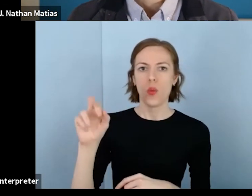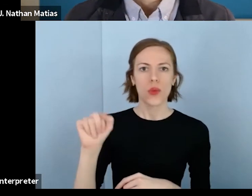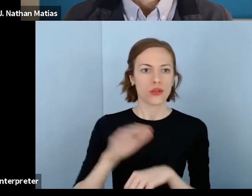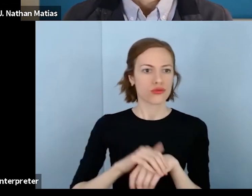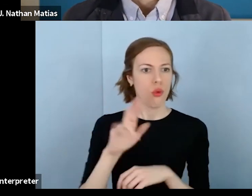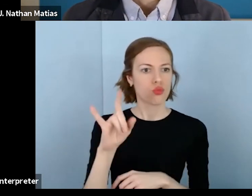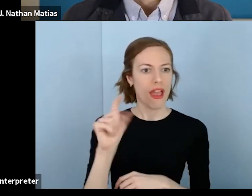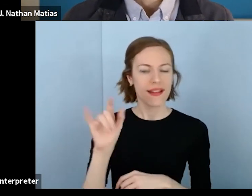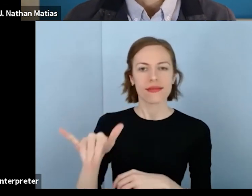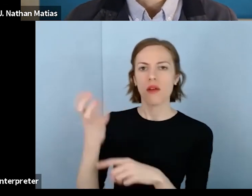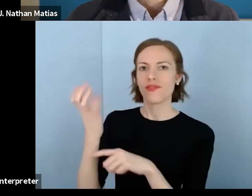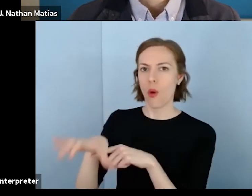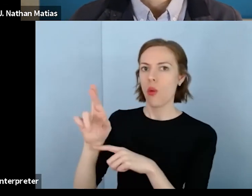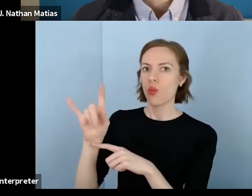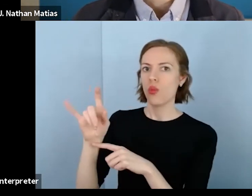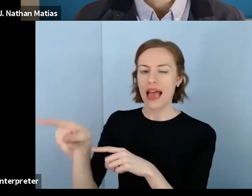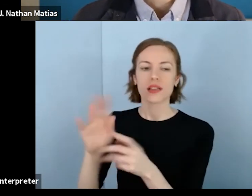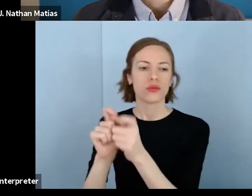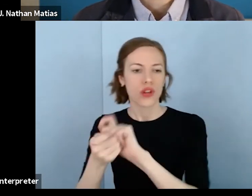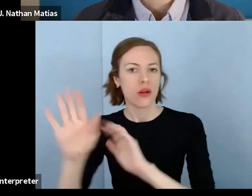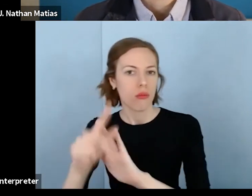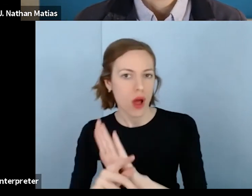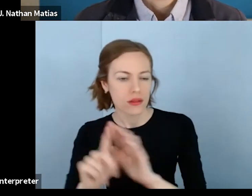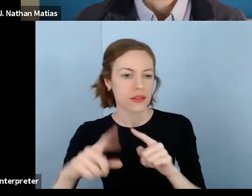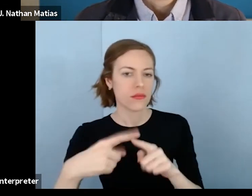around hop harassment and offer better support.